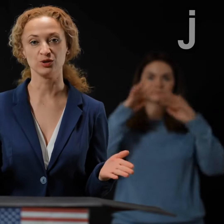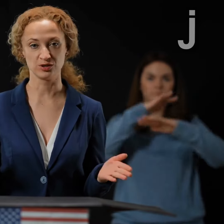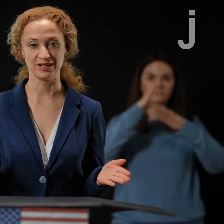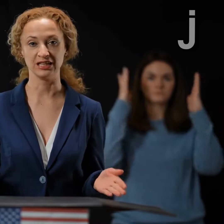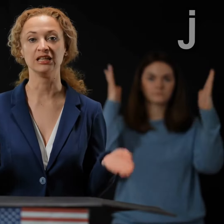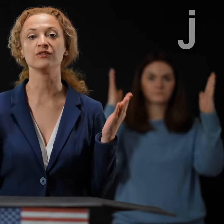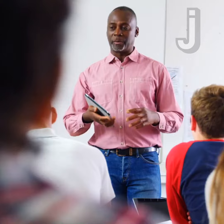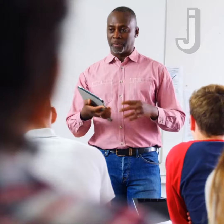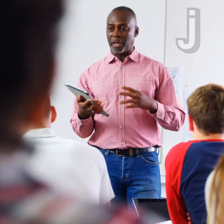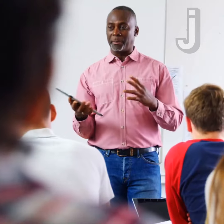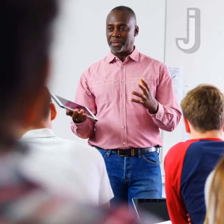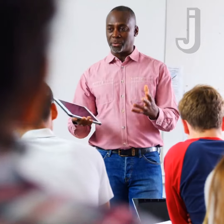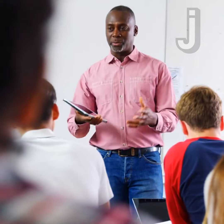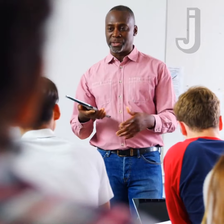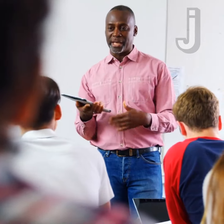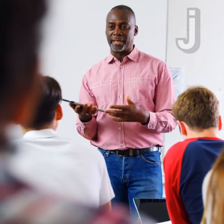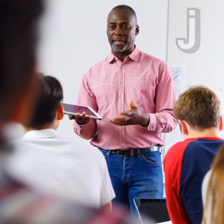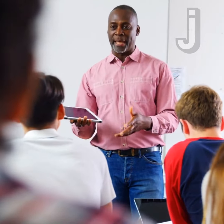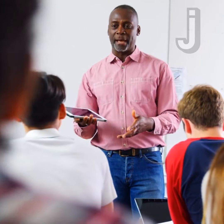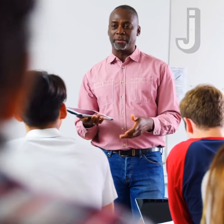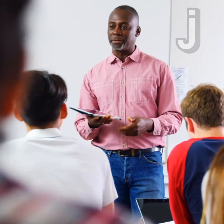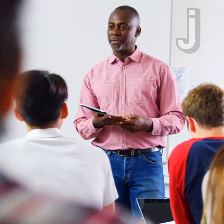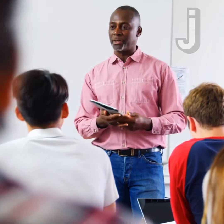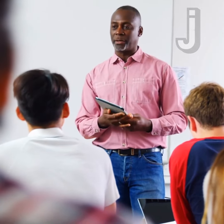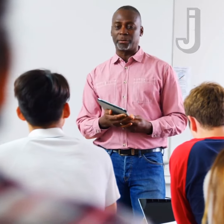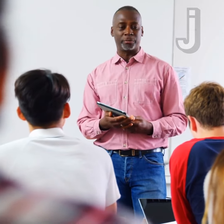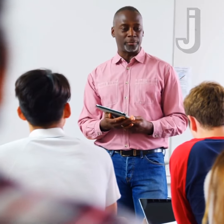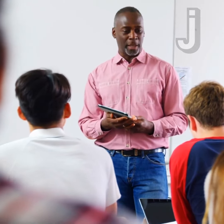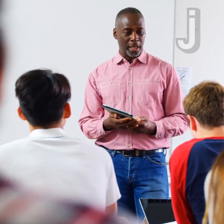TIME YOU THINK TO YOURSELF, “I WANT TO LEARN SOMETHING NEW” CONSIDER AMERICAN SIGN LANGUAGE,